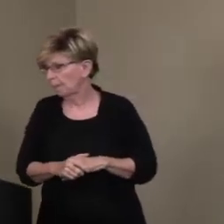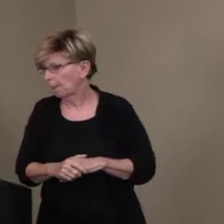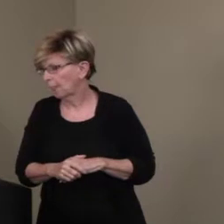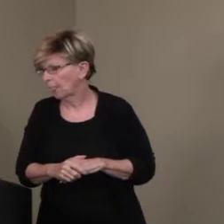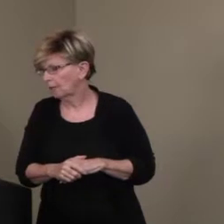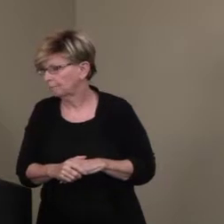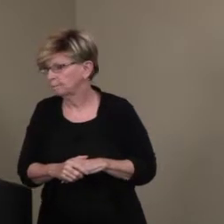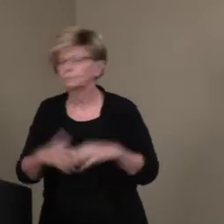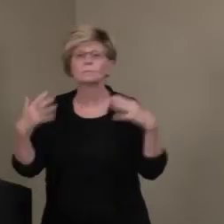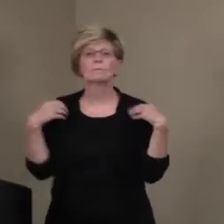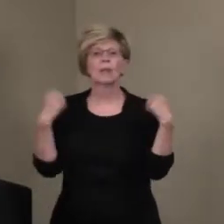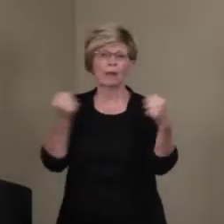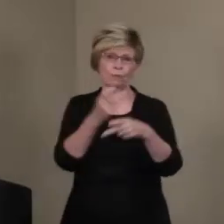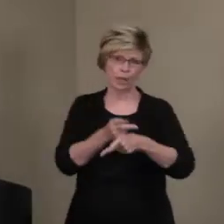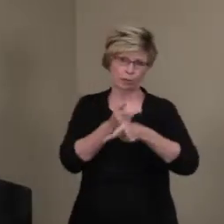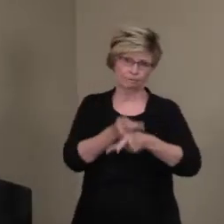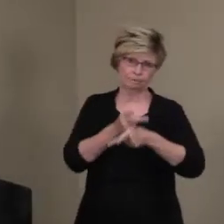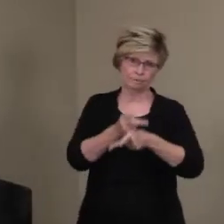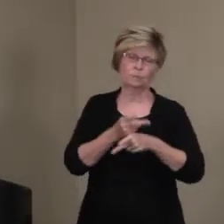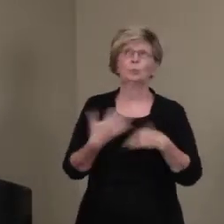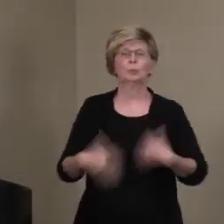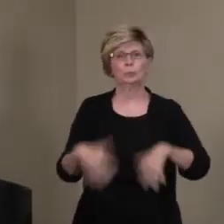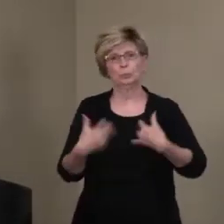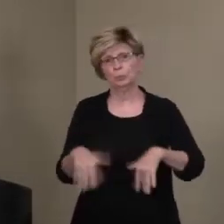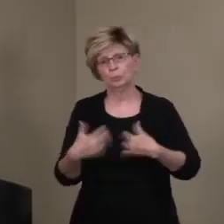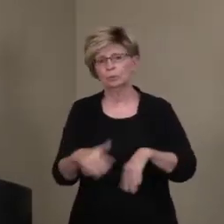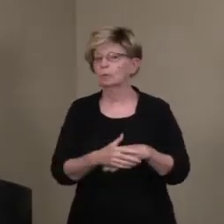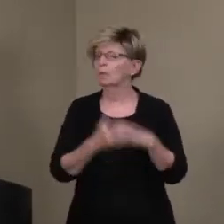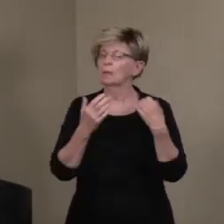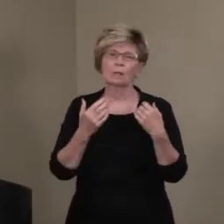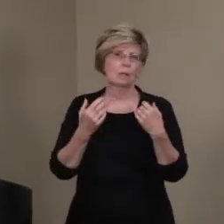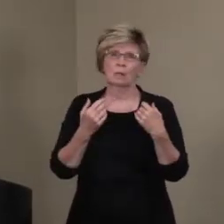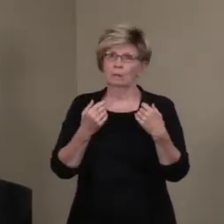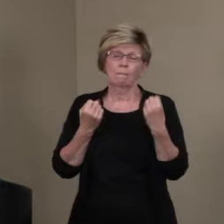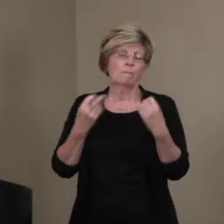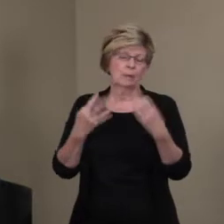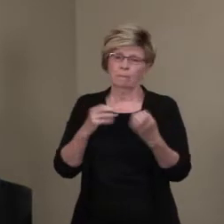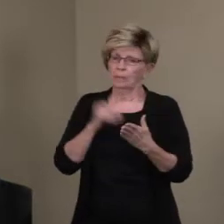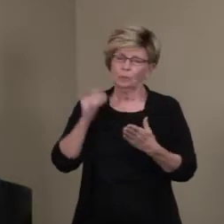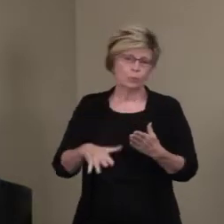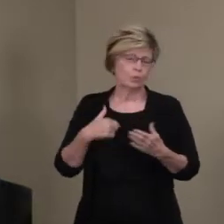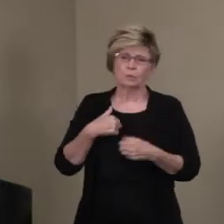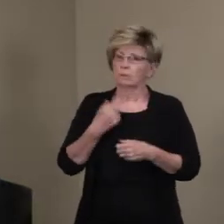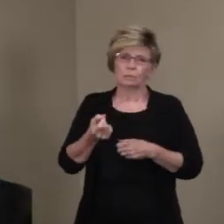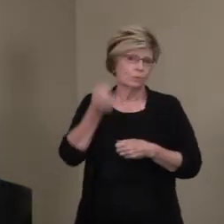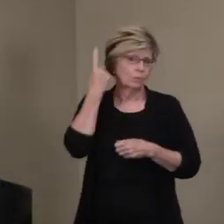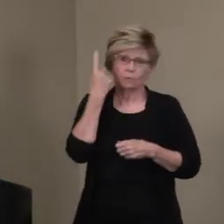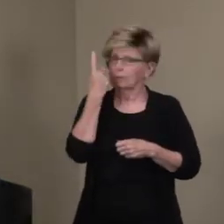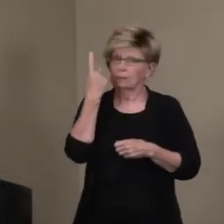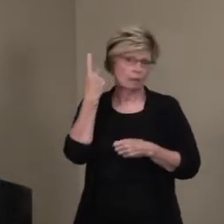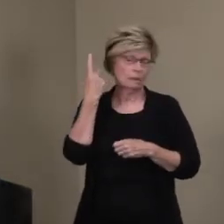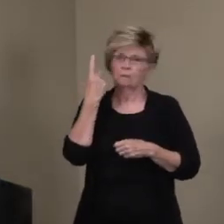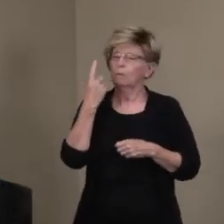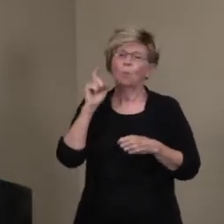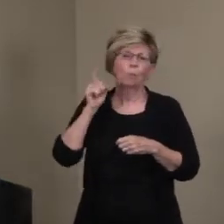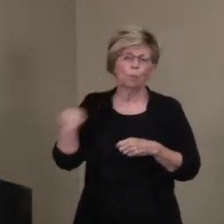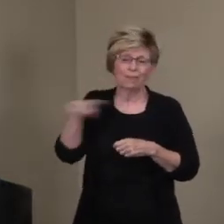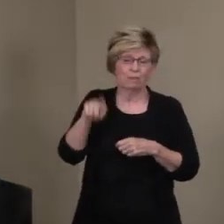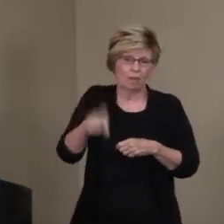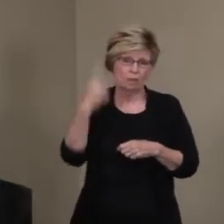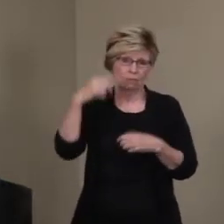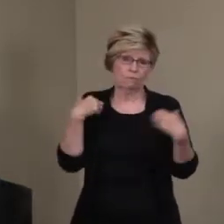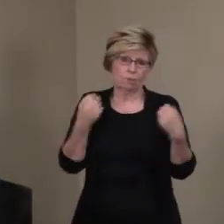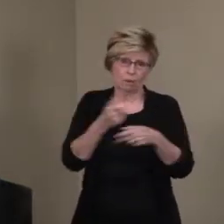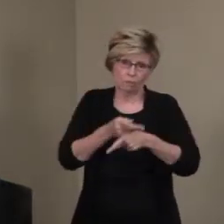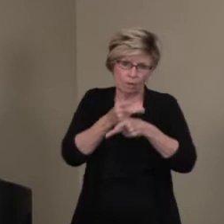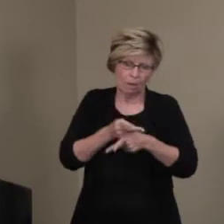possible healthcare healthcare many students do not understand what they